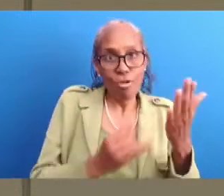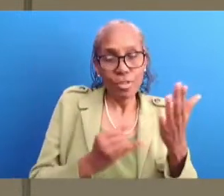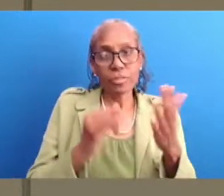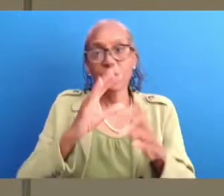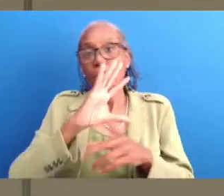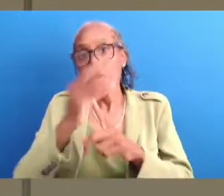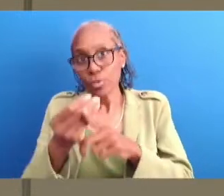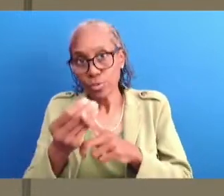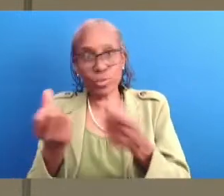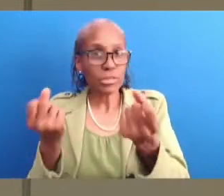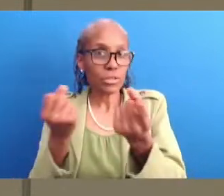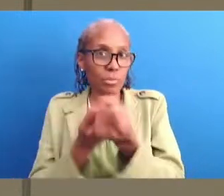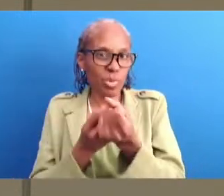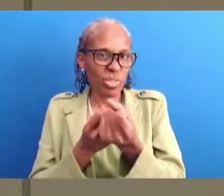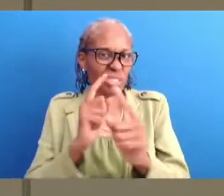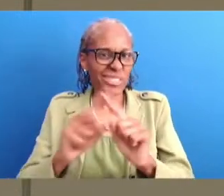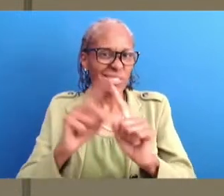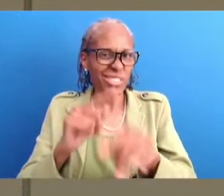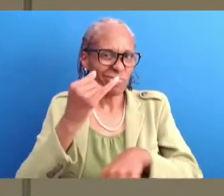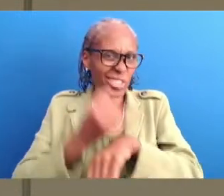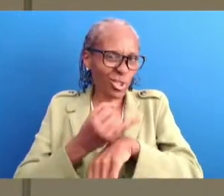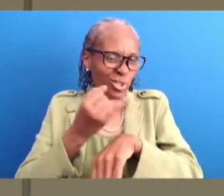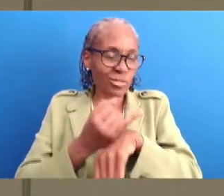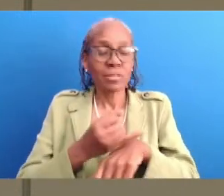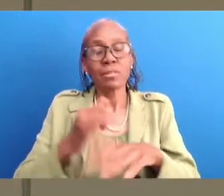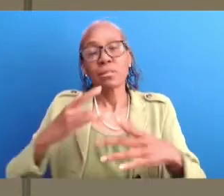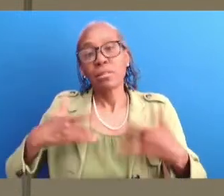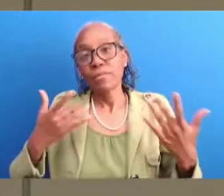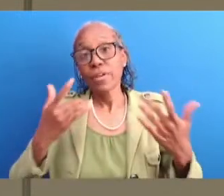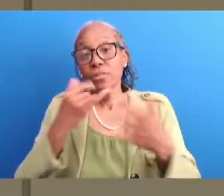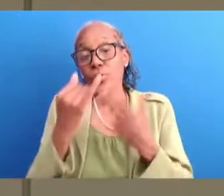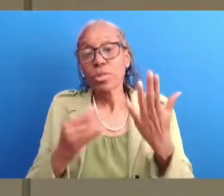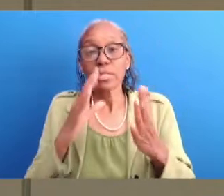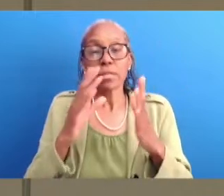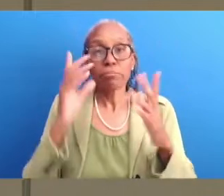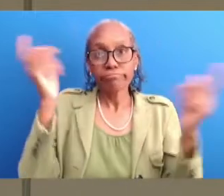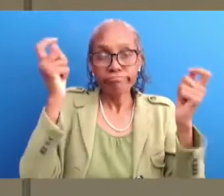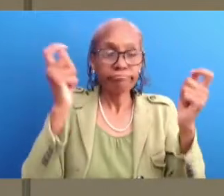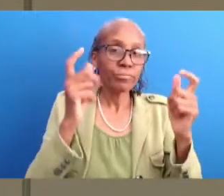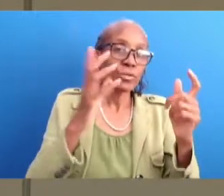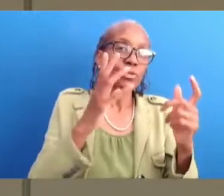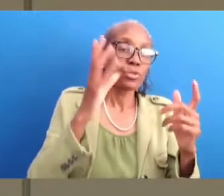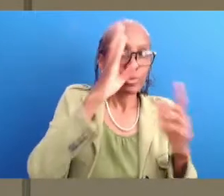ENRICHED MECKLENBURG COUNTY'S